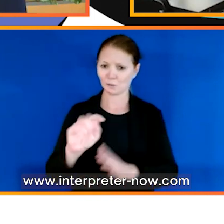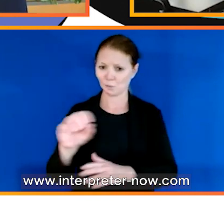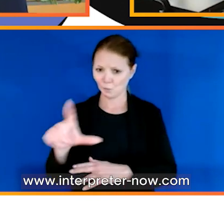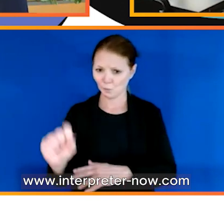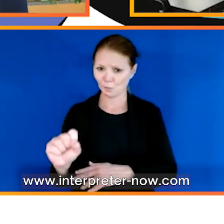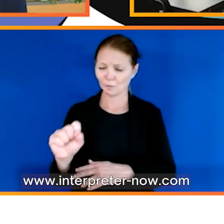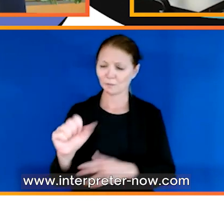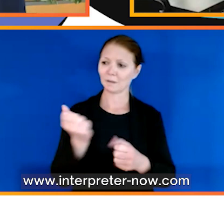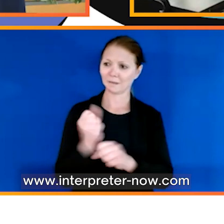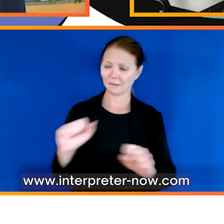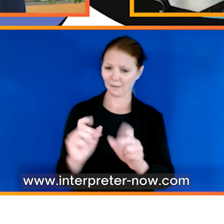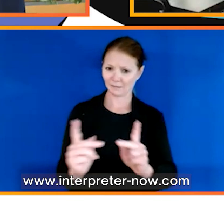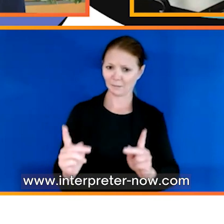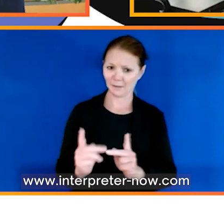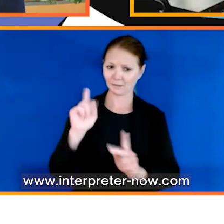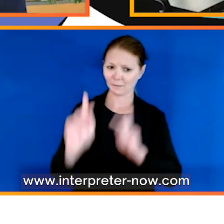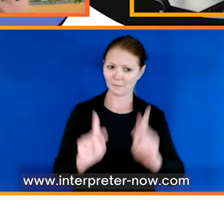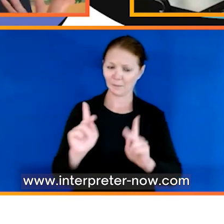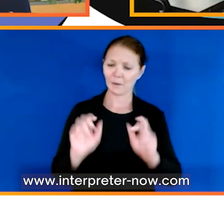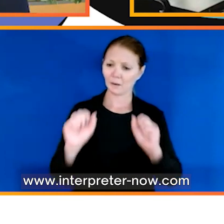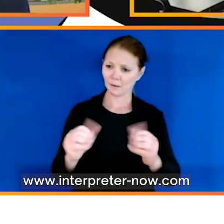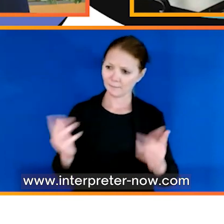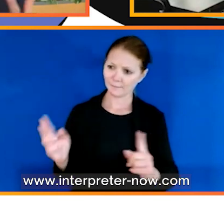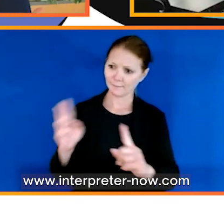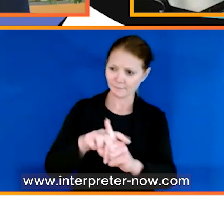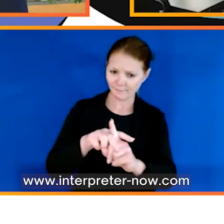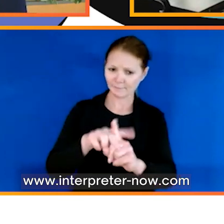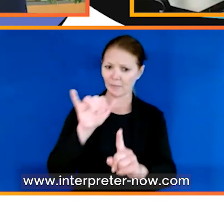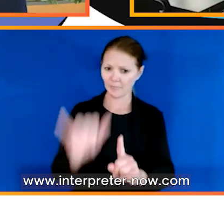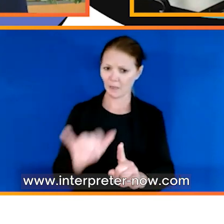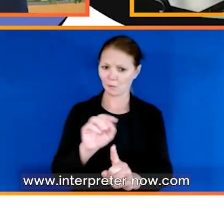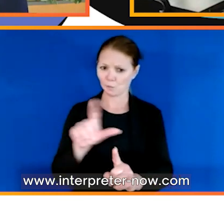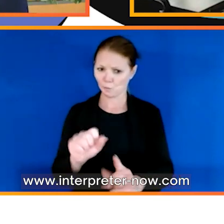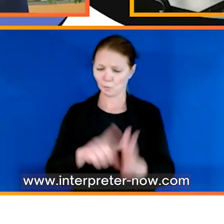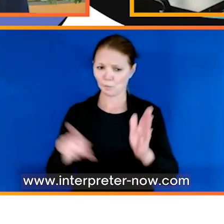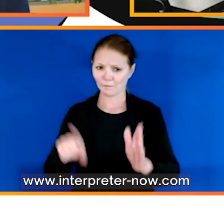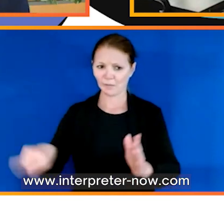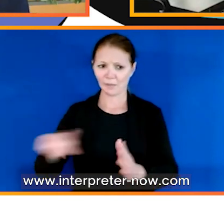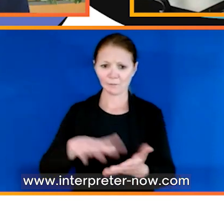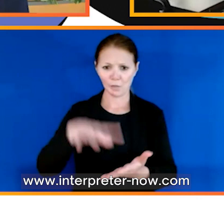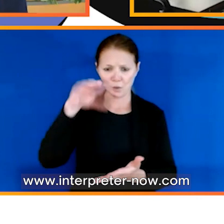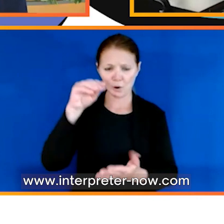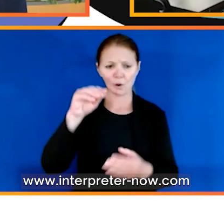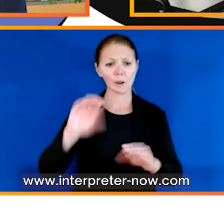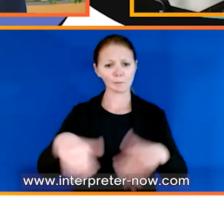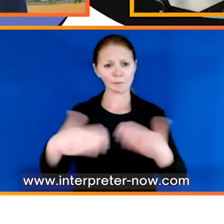Really, part of that work is those actionable skills and tools, and a safe space for people